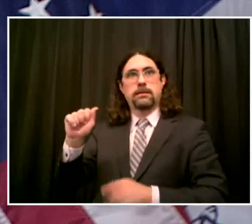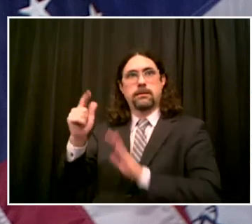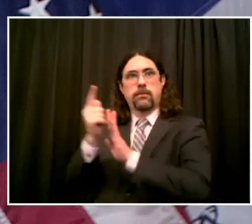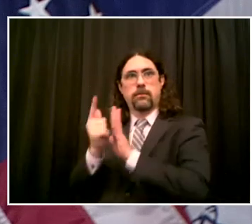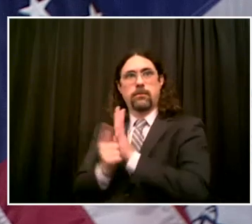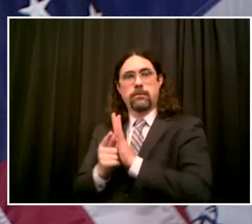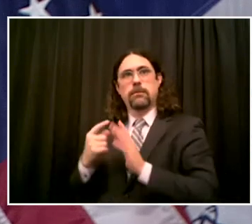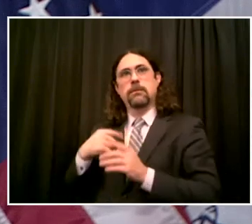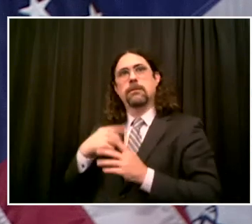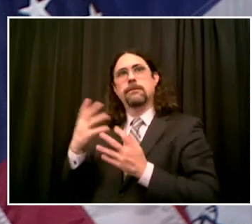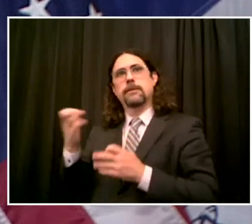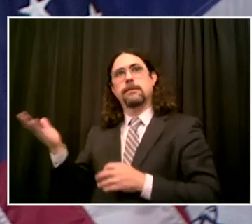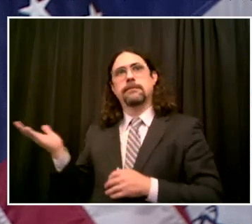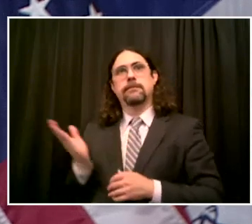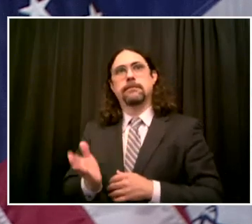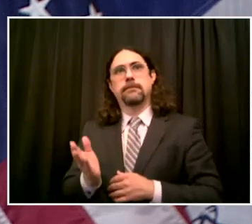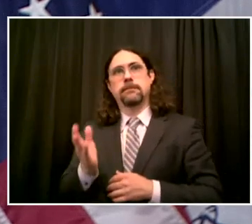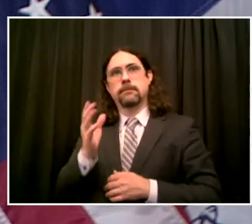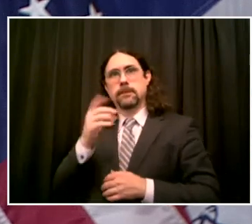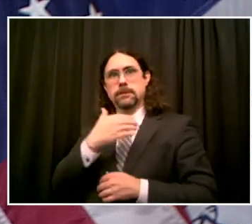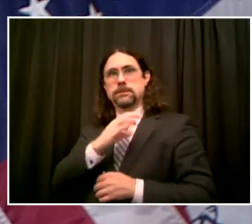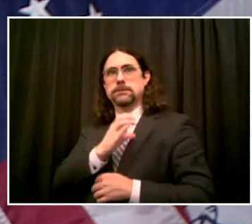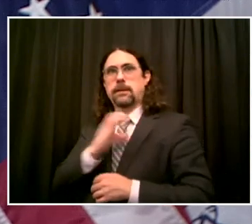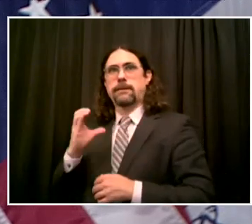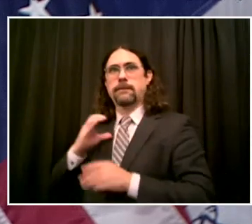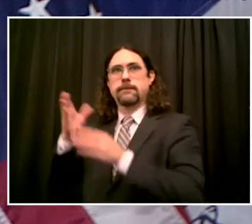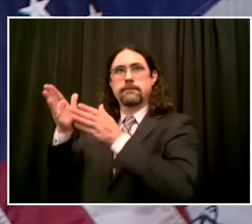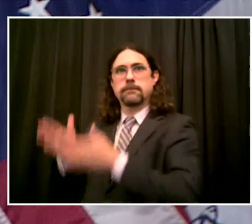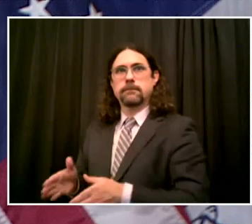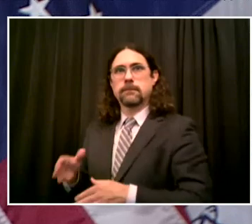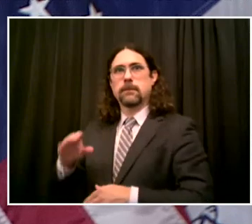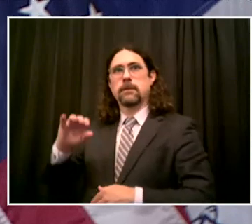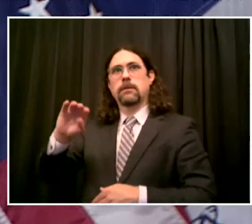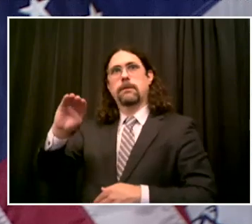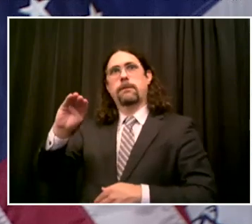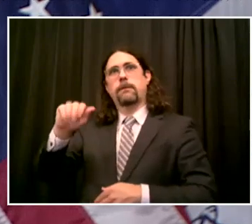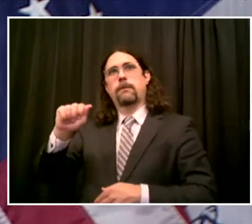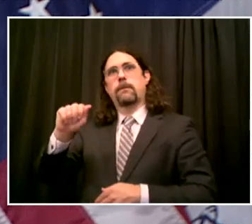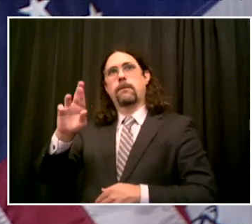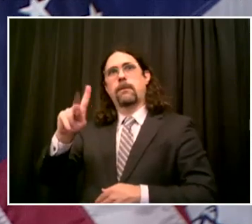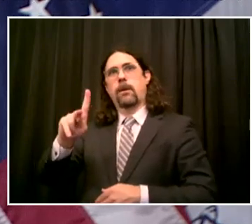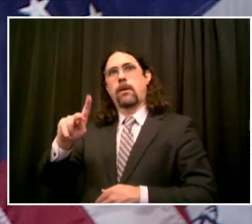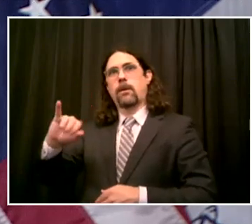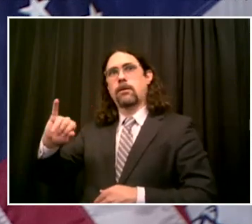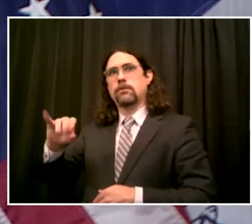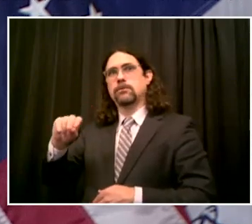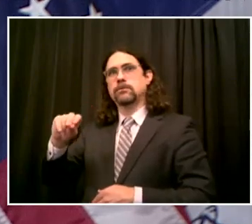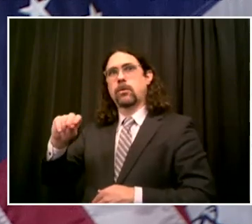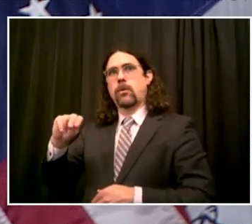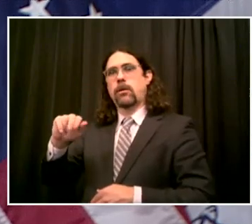EAPLSU RETO WELCOME AND INTEVI STOPEAK TH SEPSONOR OF THAT INTRODUCTION A NDT CHEHRAI OF